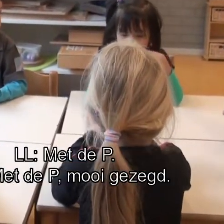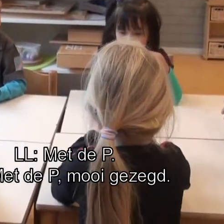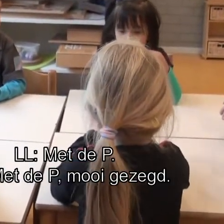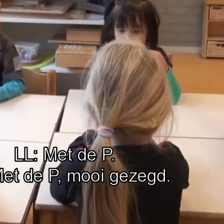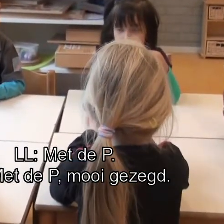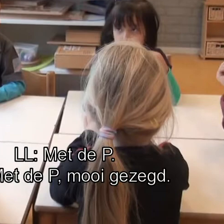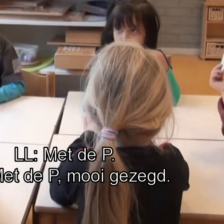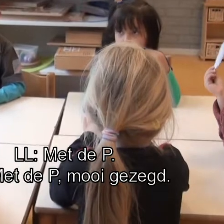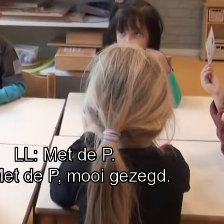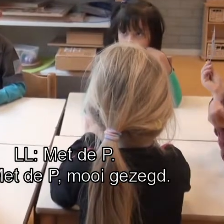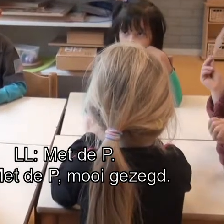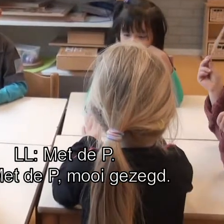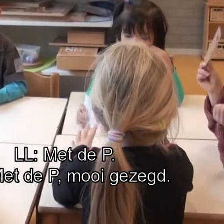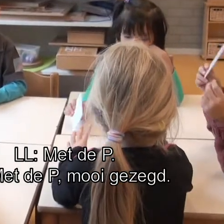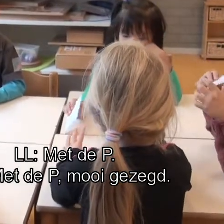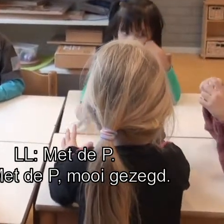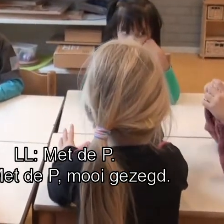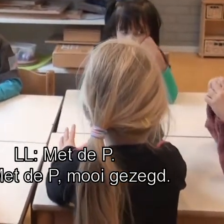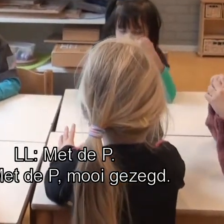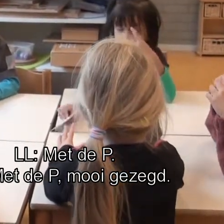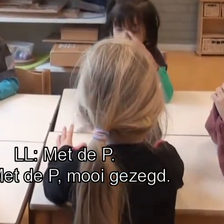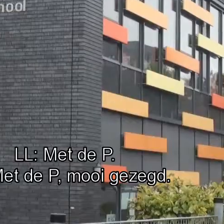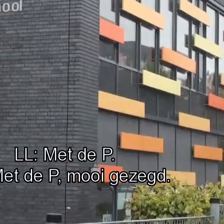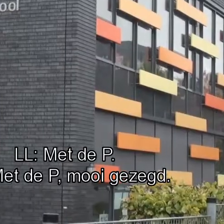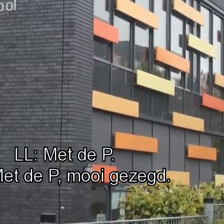With the P. TEACHER: With the P, well said.